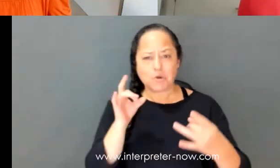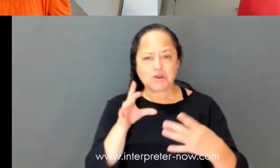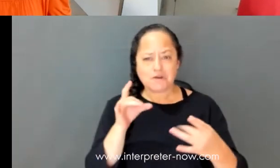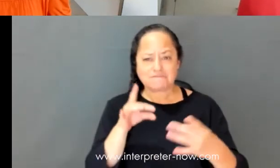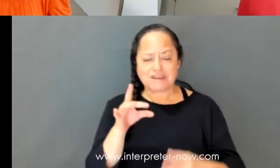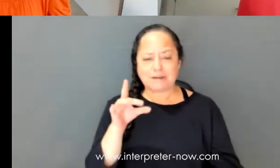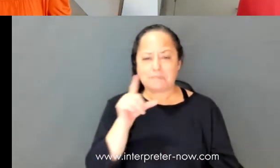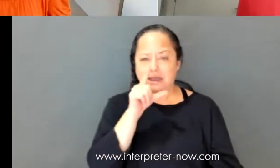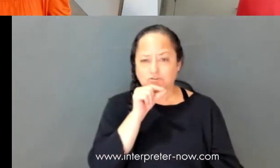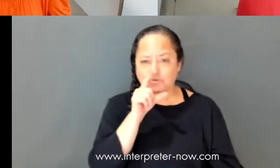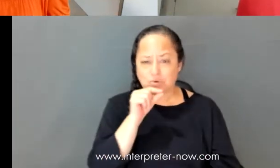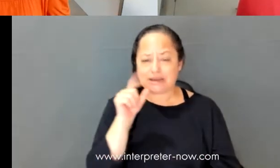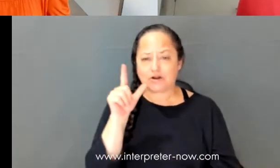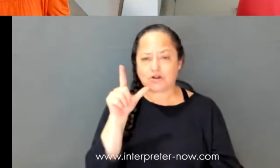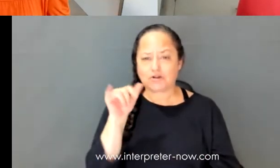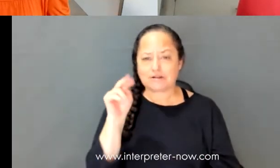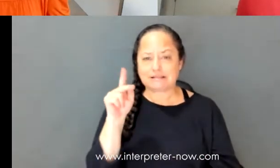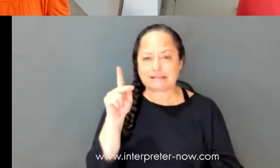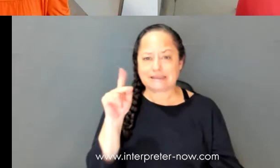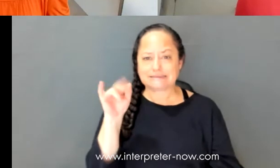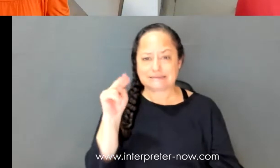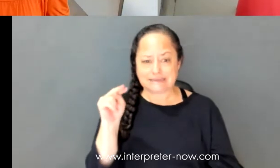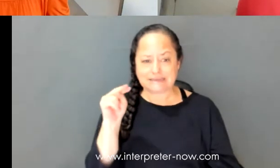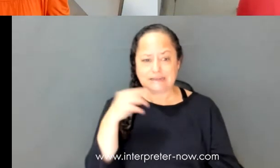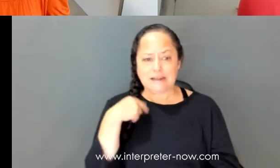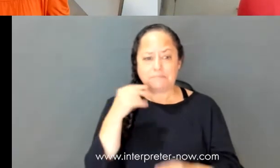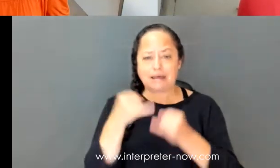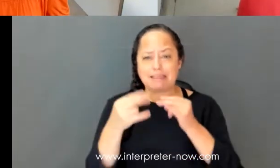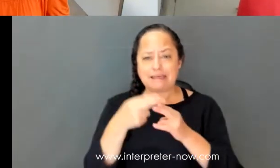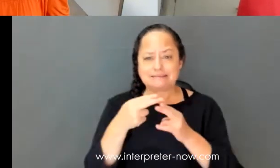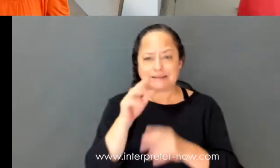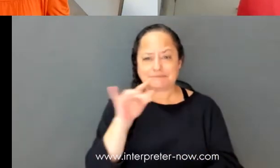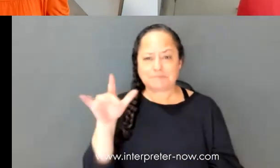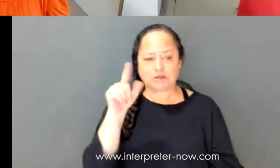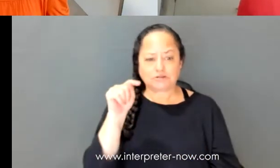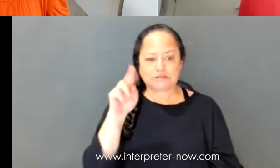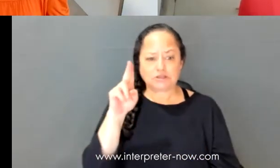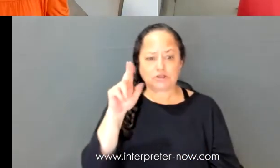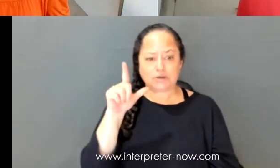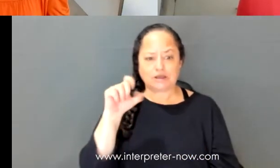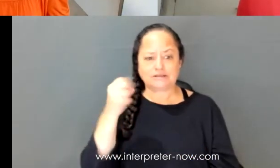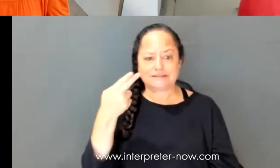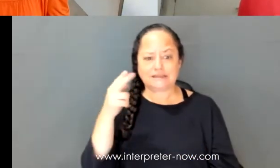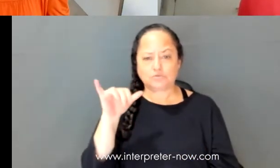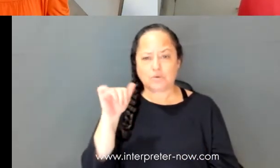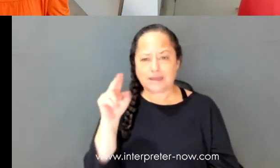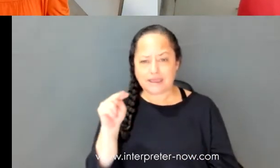My name is spelled Rtulshyan on Twitter, LinkedIn, and Instagram, actually, so you should be